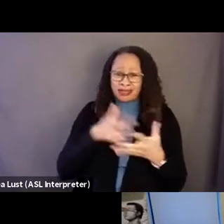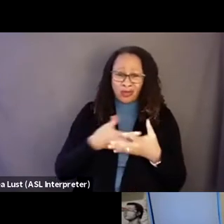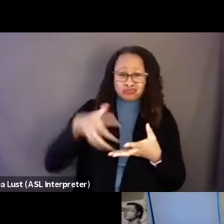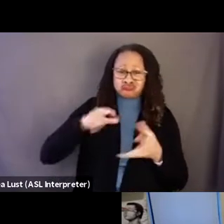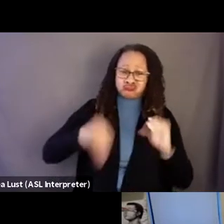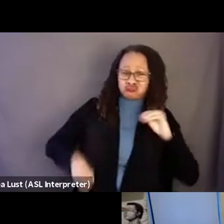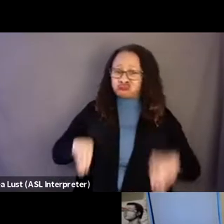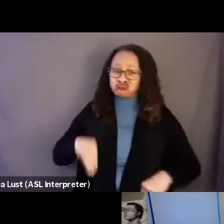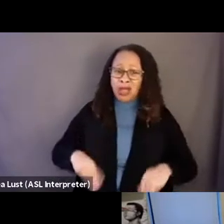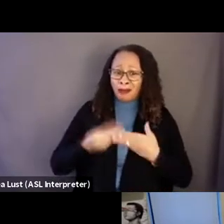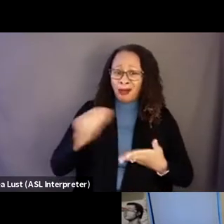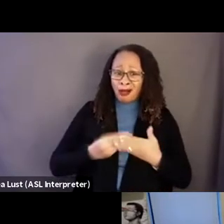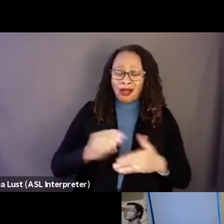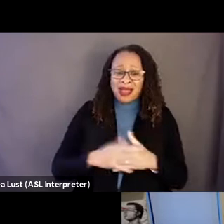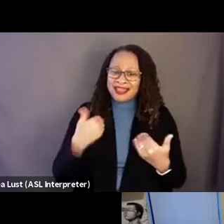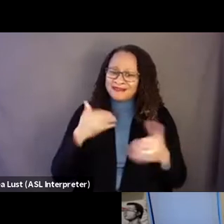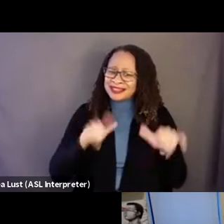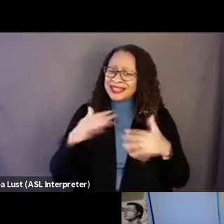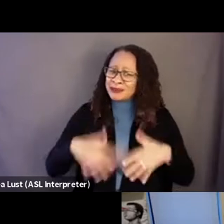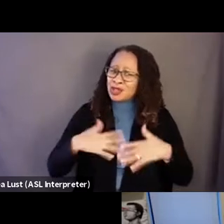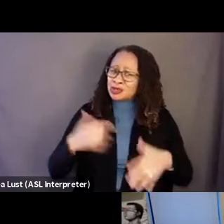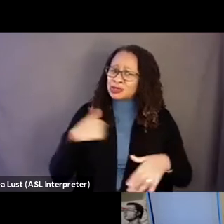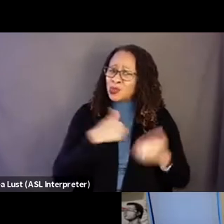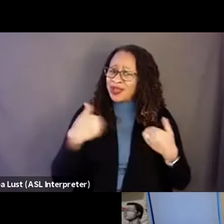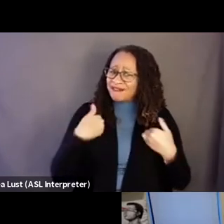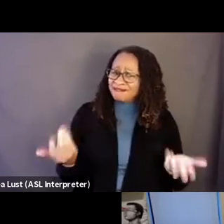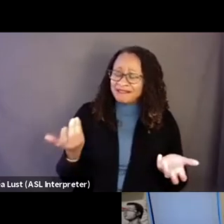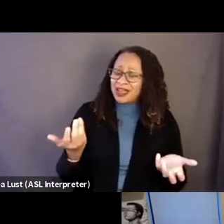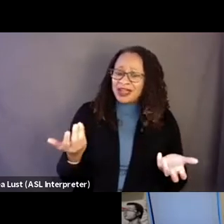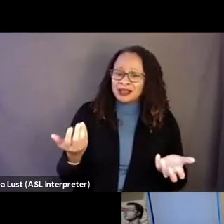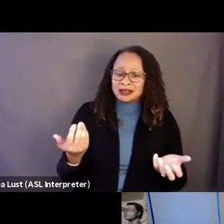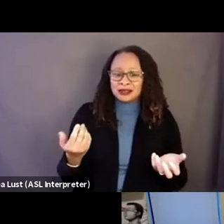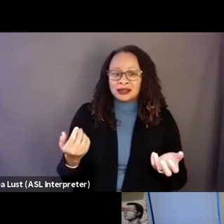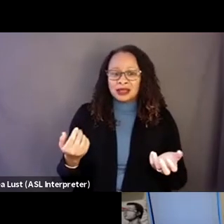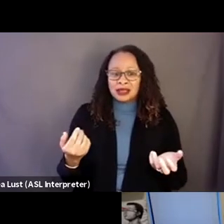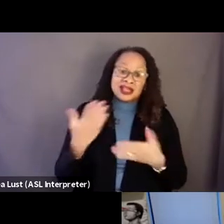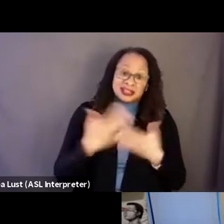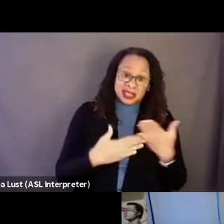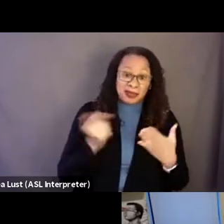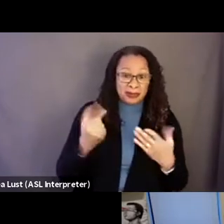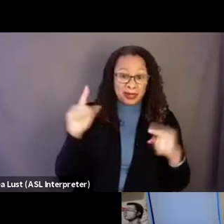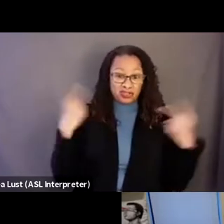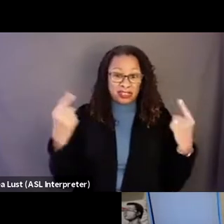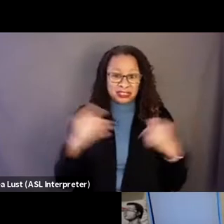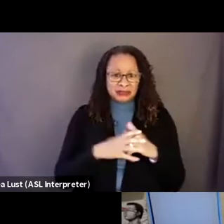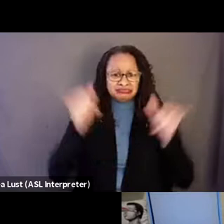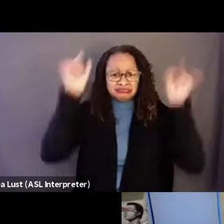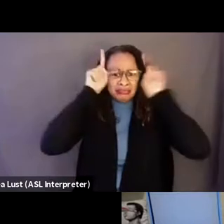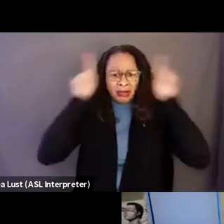They wore the same clothes and stuff that we had on. And, well, some of the clothes were a little outrageous. They're vikings and stuff, they're a little crazy.